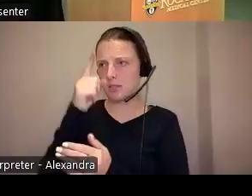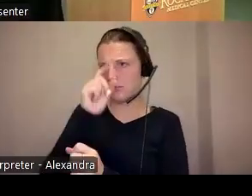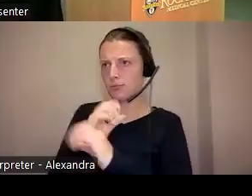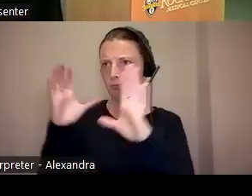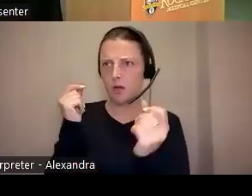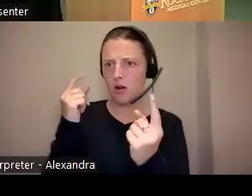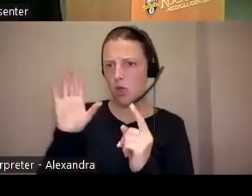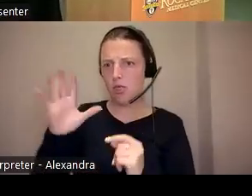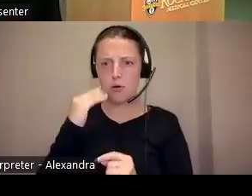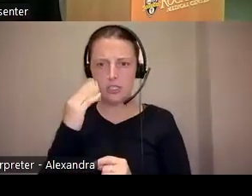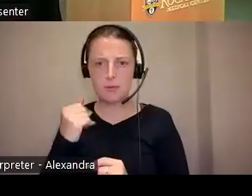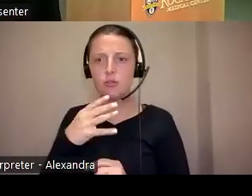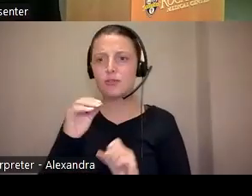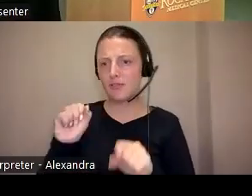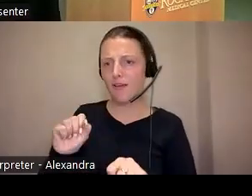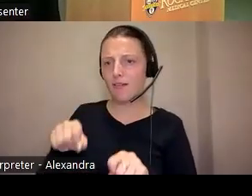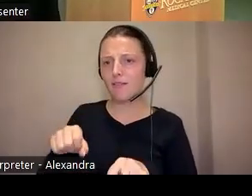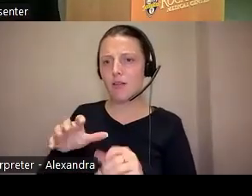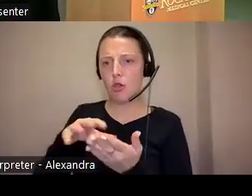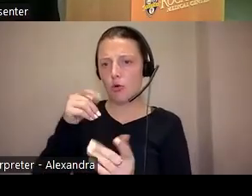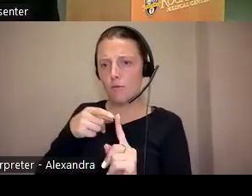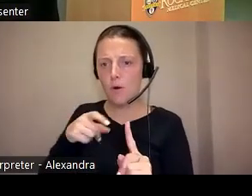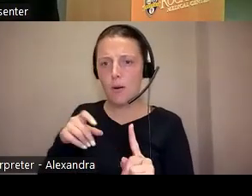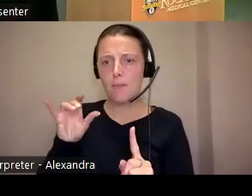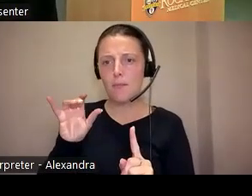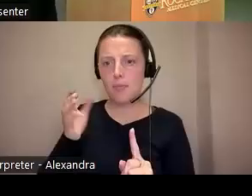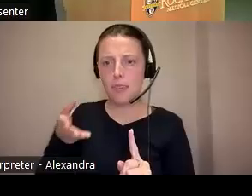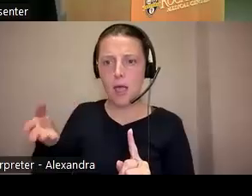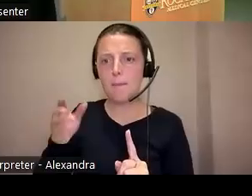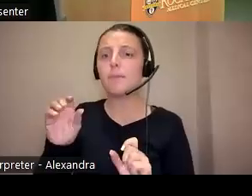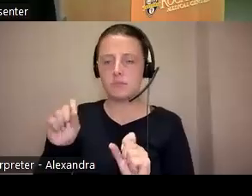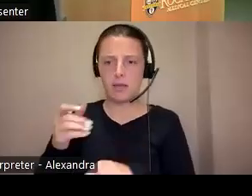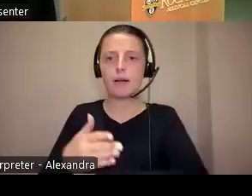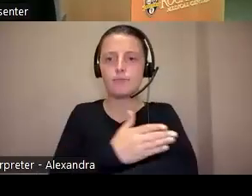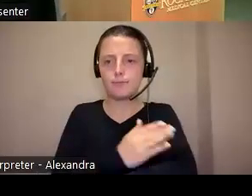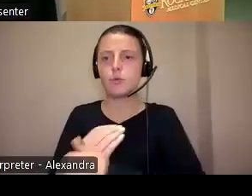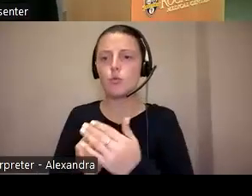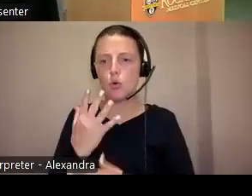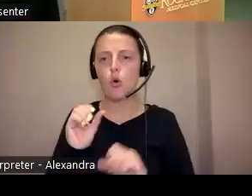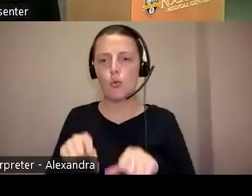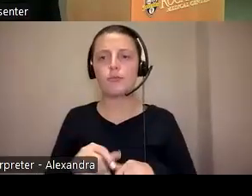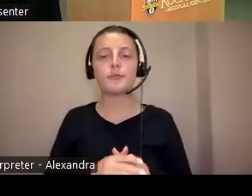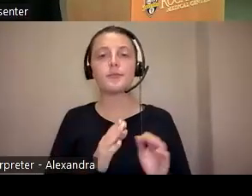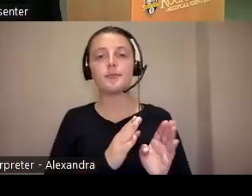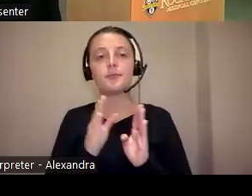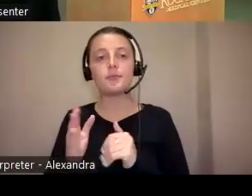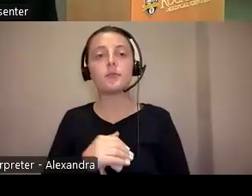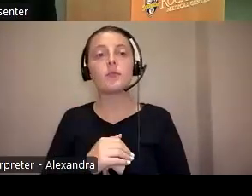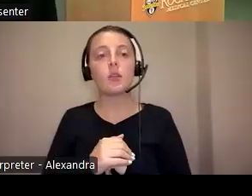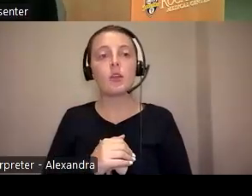Melleora um again what I want to just highlight about this slide is that the survey asked about